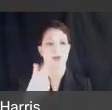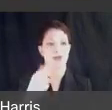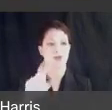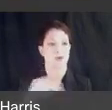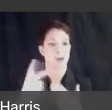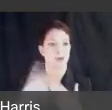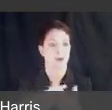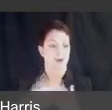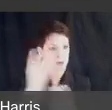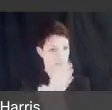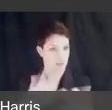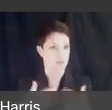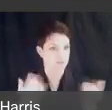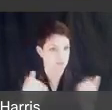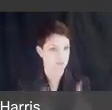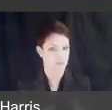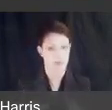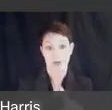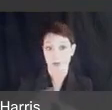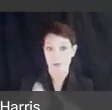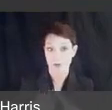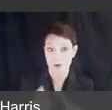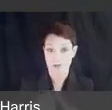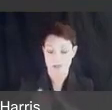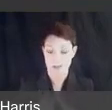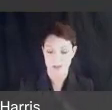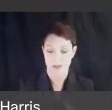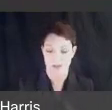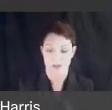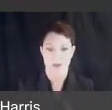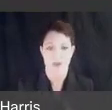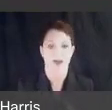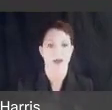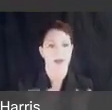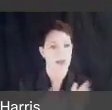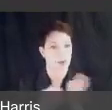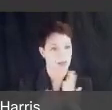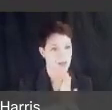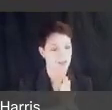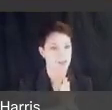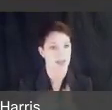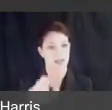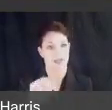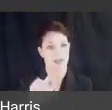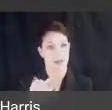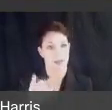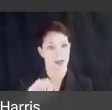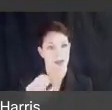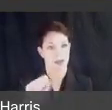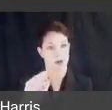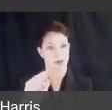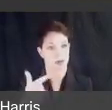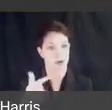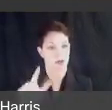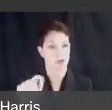The first, I once again want to emphasize that the MontcoStrong 2021 Hospitality Industry